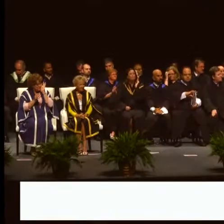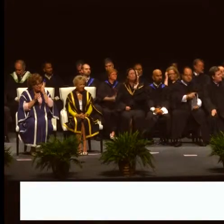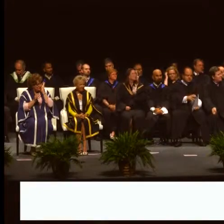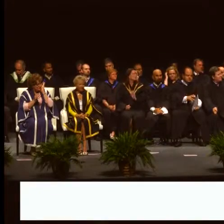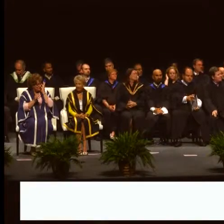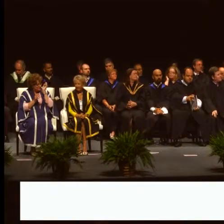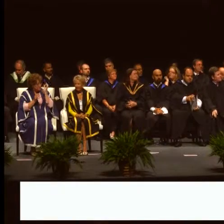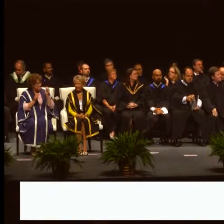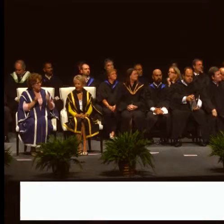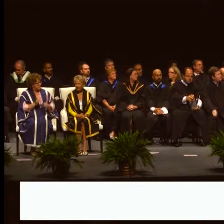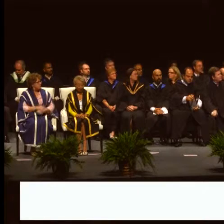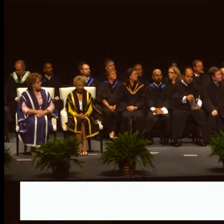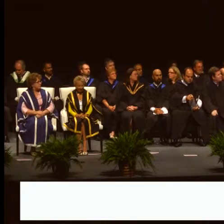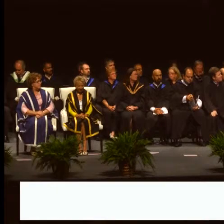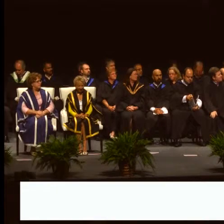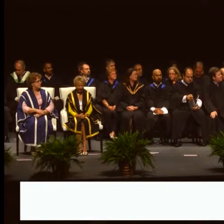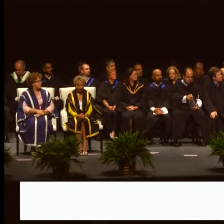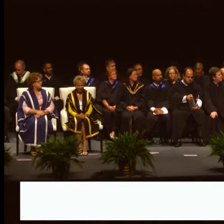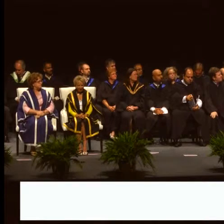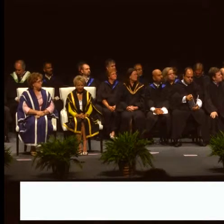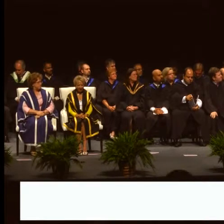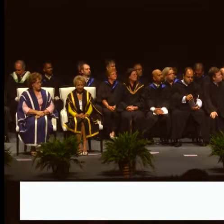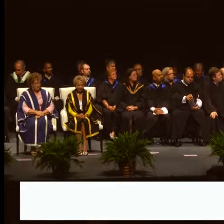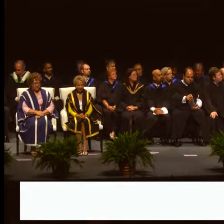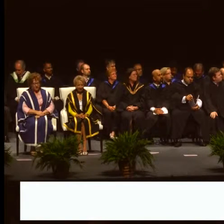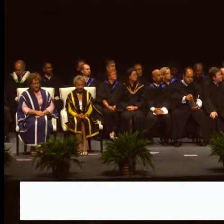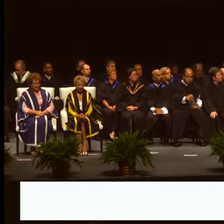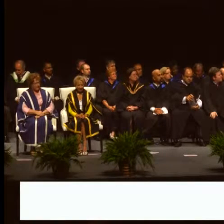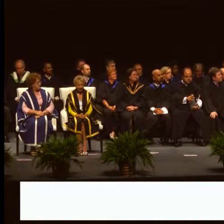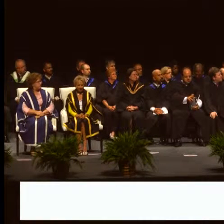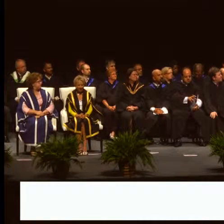MADAME CHANCELLOR, I HAVE THE HONOUR OF PRESENTING TO YOU THE 2012 GRADUANDS